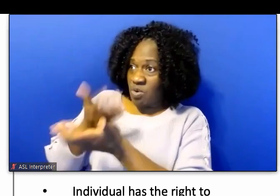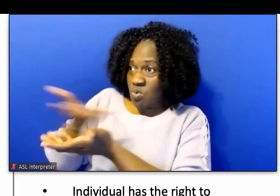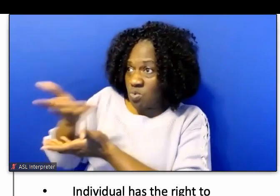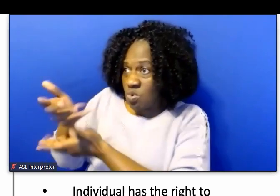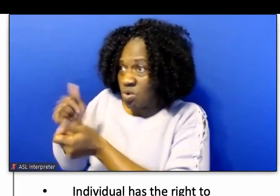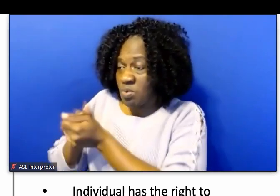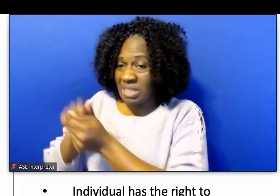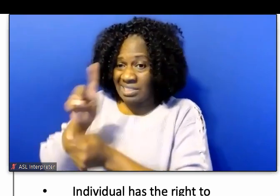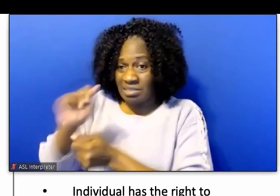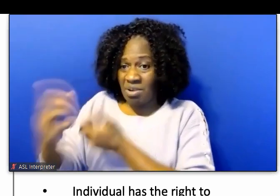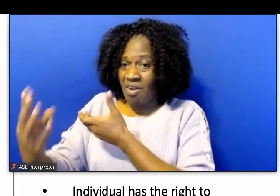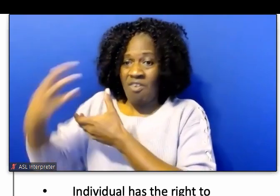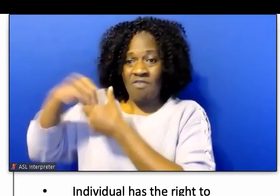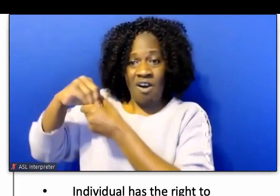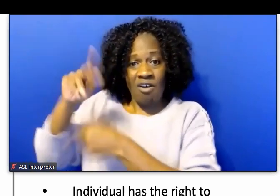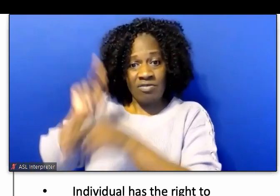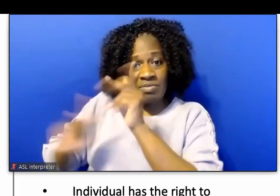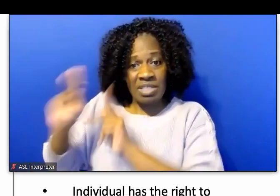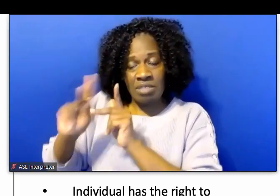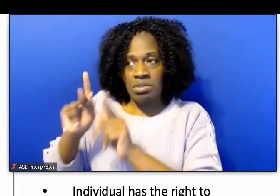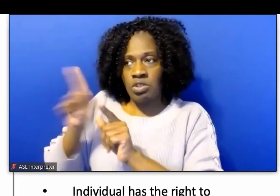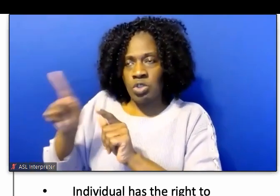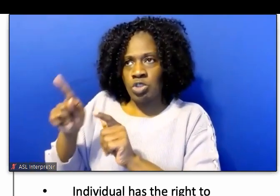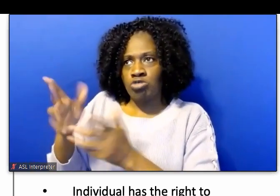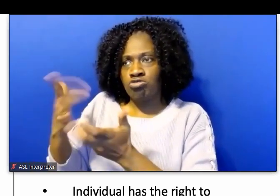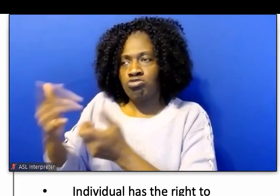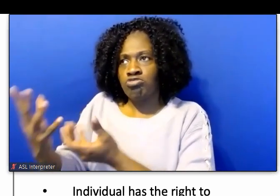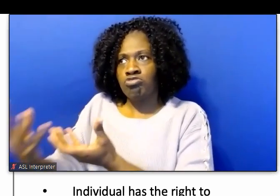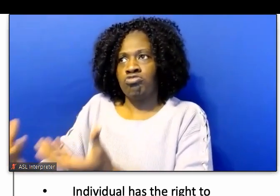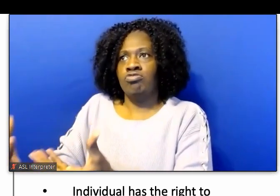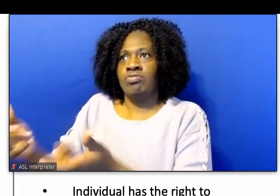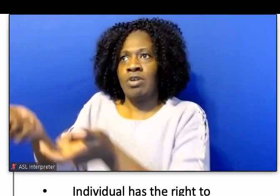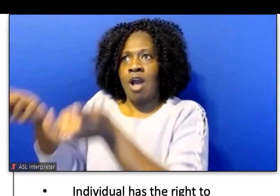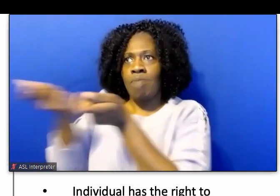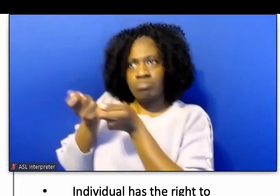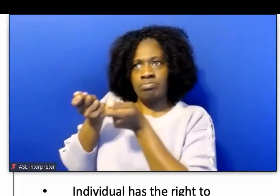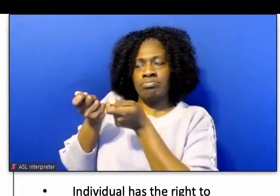involve the people you're seeking to include. Have them be on your board;